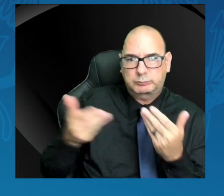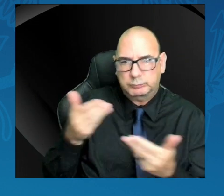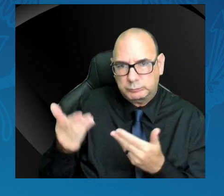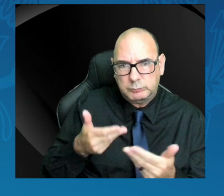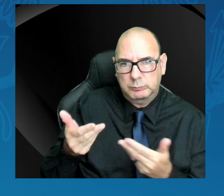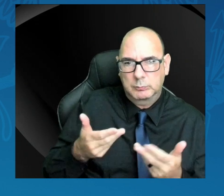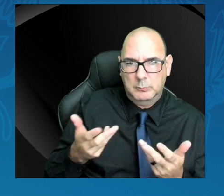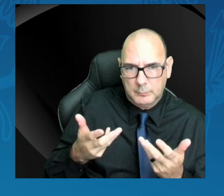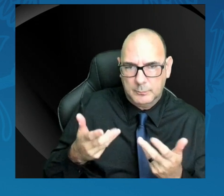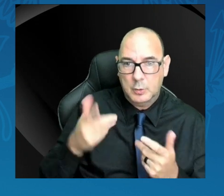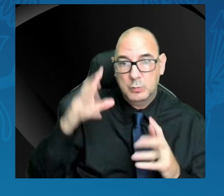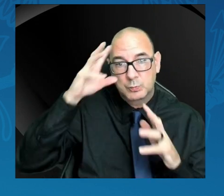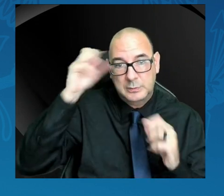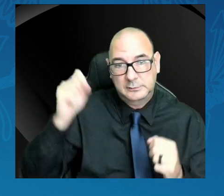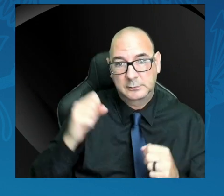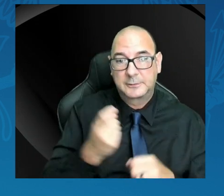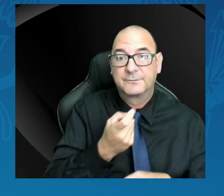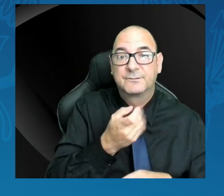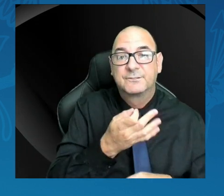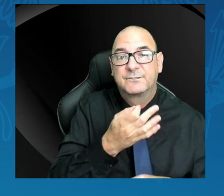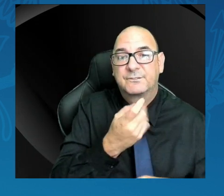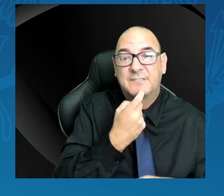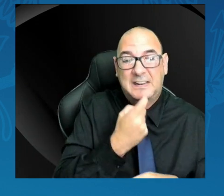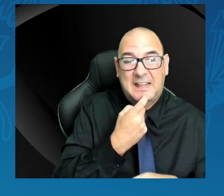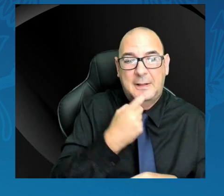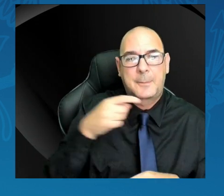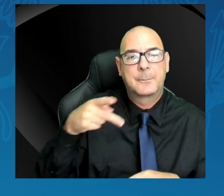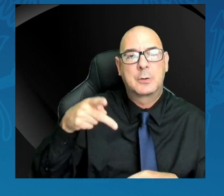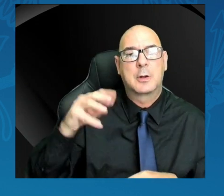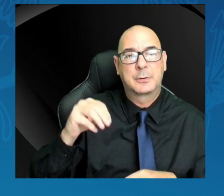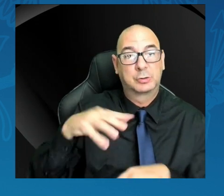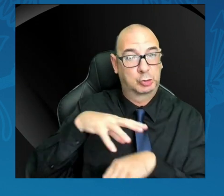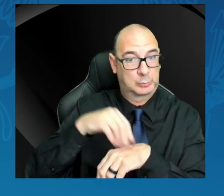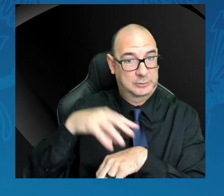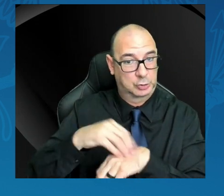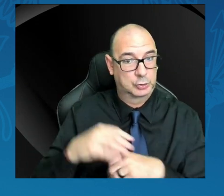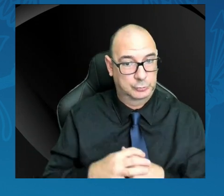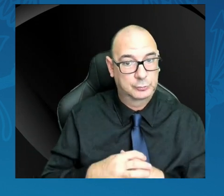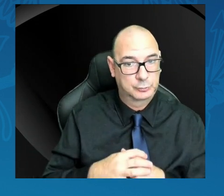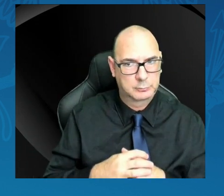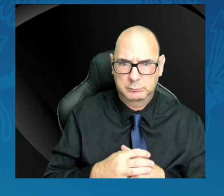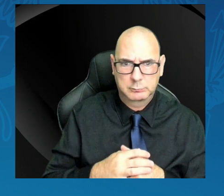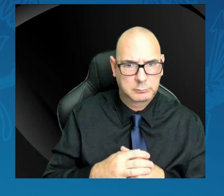One of the things that we talk about often with pride about who we are as America.